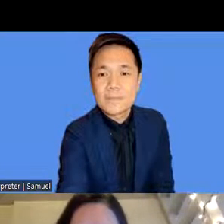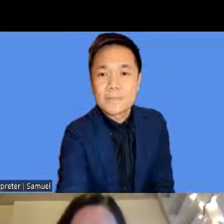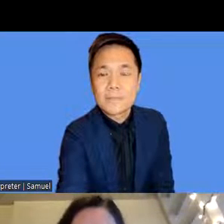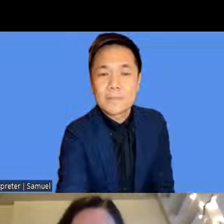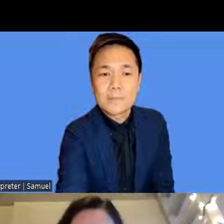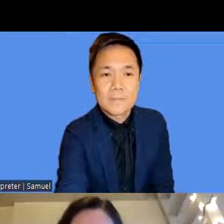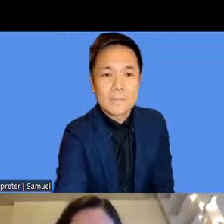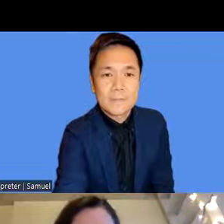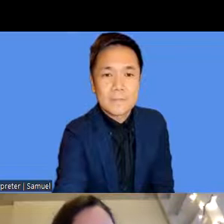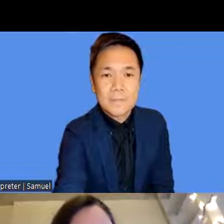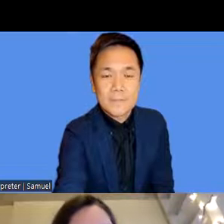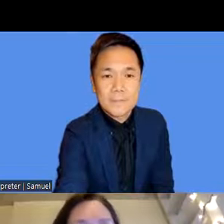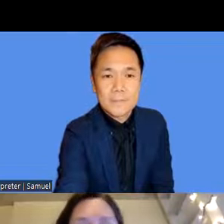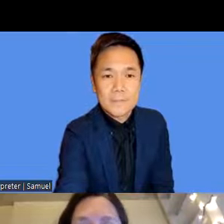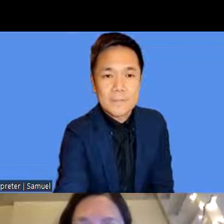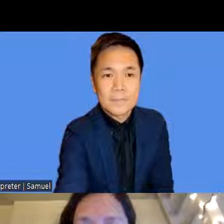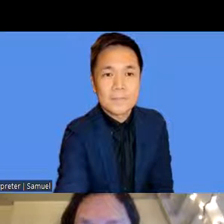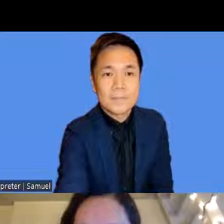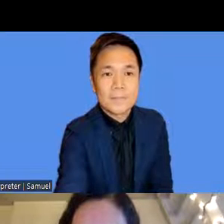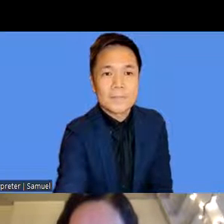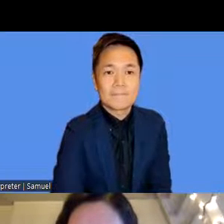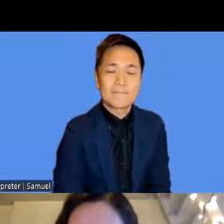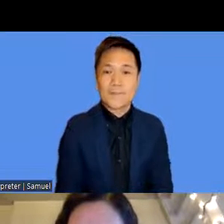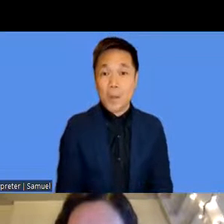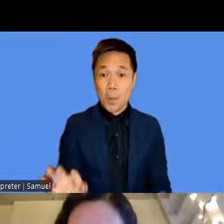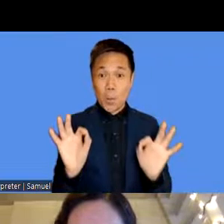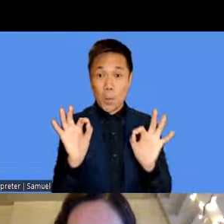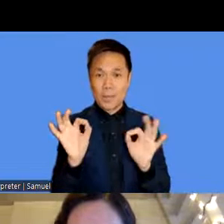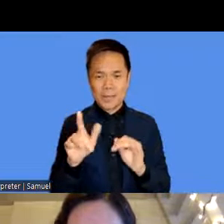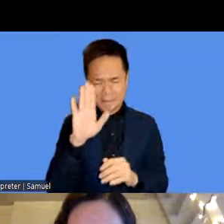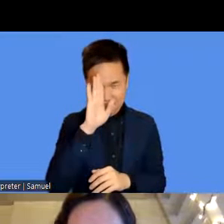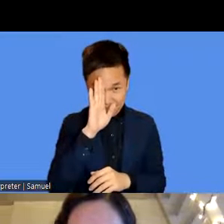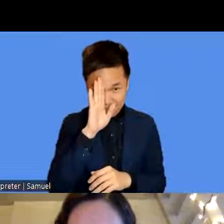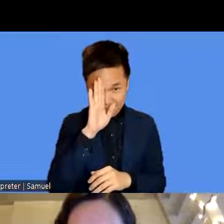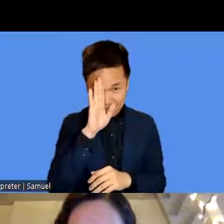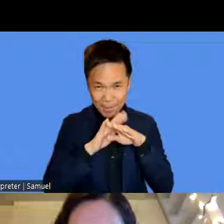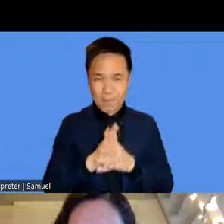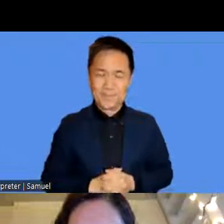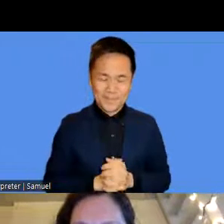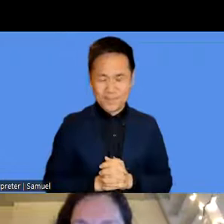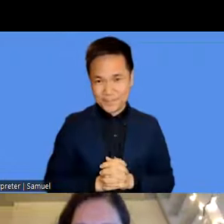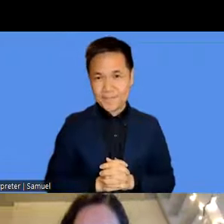Apologies. Okay.